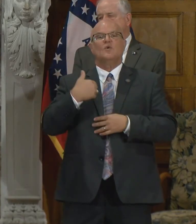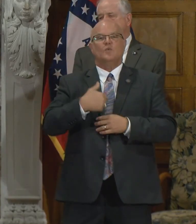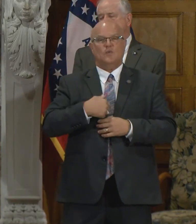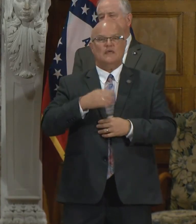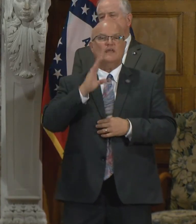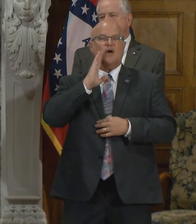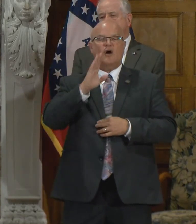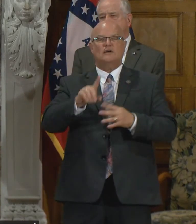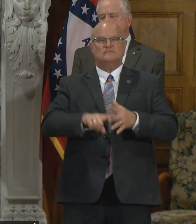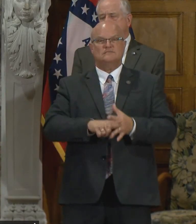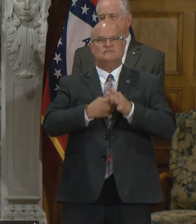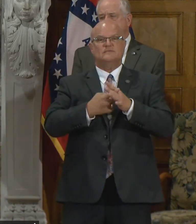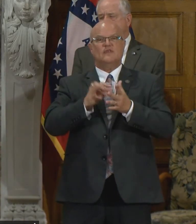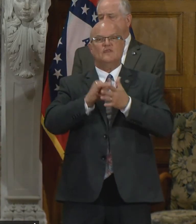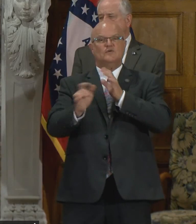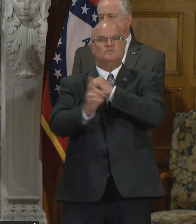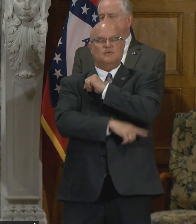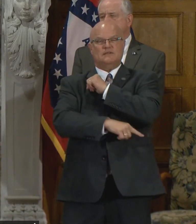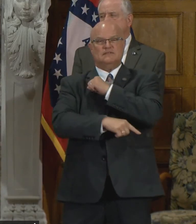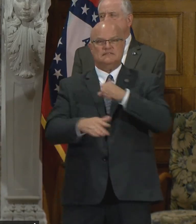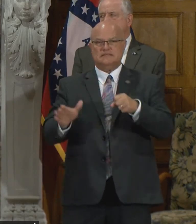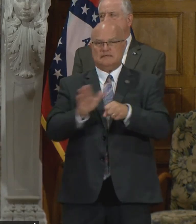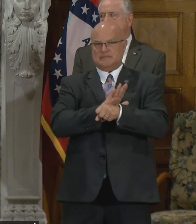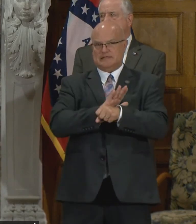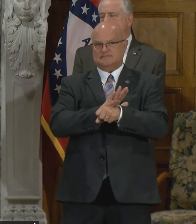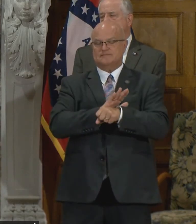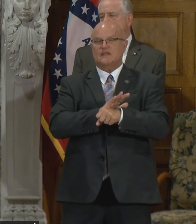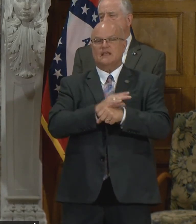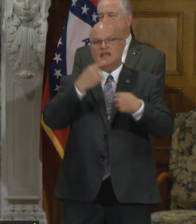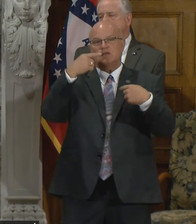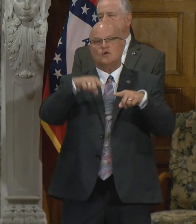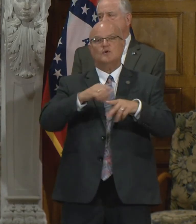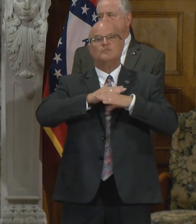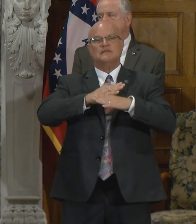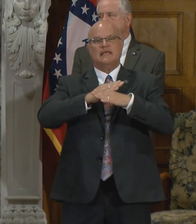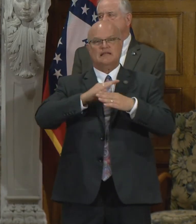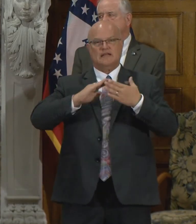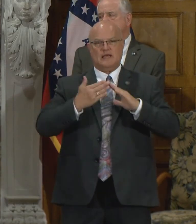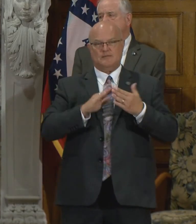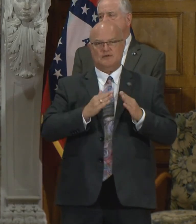implementing those penalties to the fullest extent of the law in order to protect our communities. Thank you.